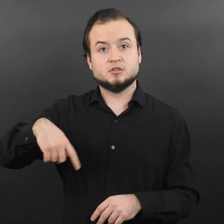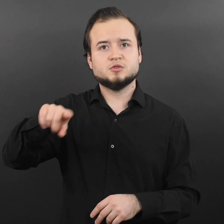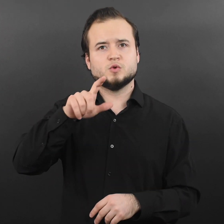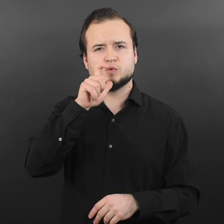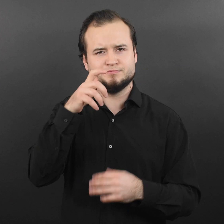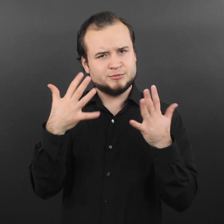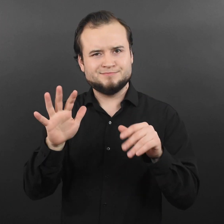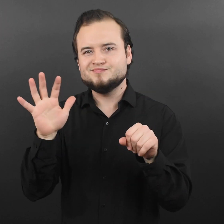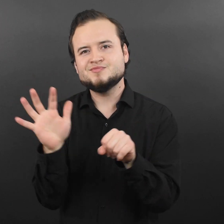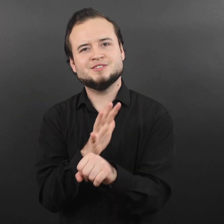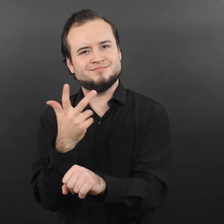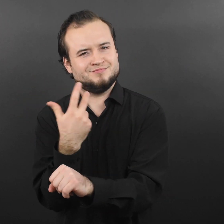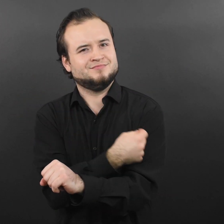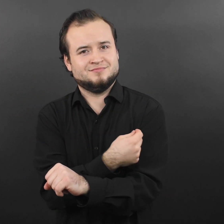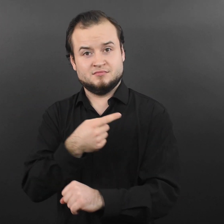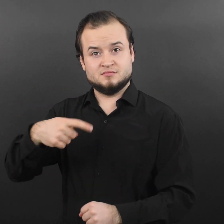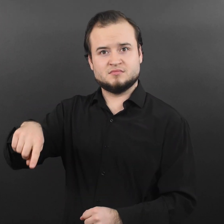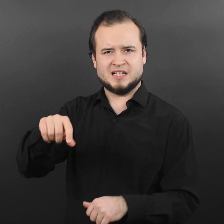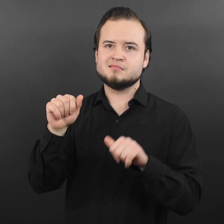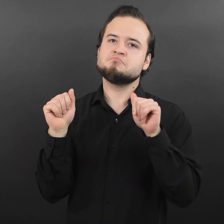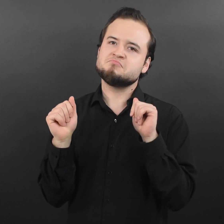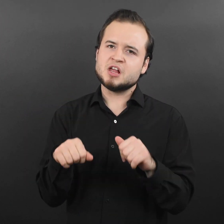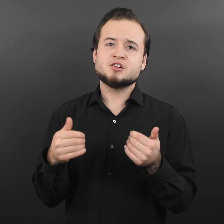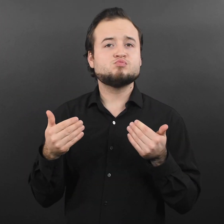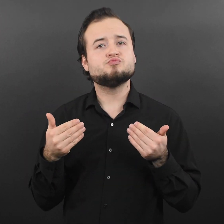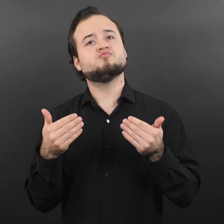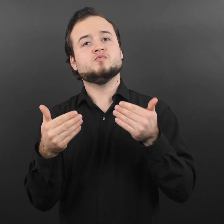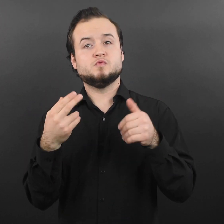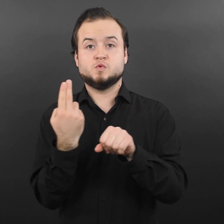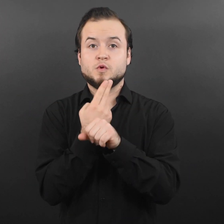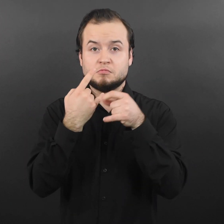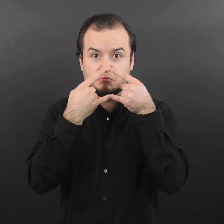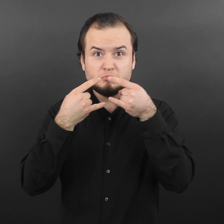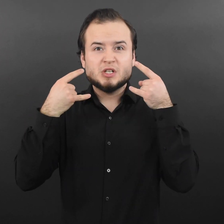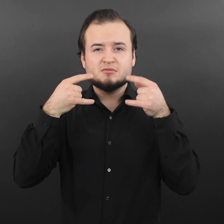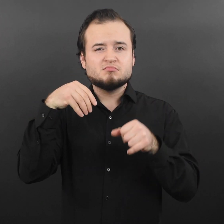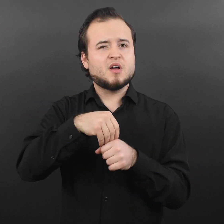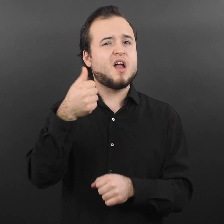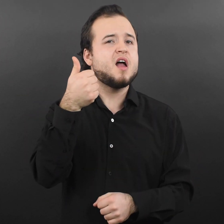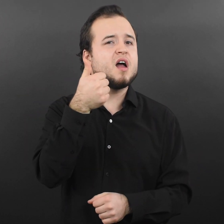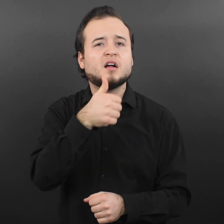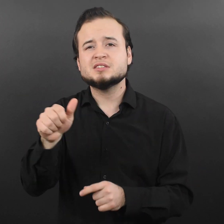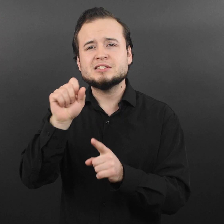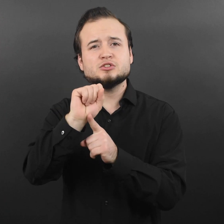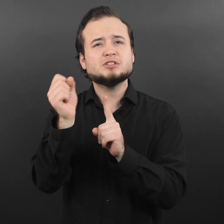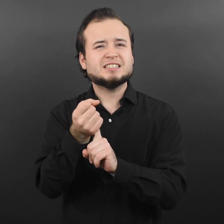Fully vaccinated people may choose to wear a mask in any situation where it feels needed,